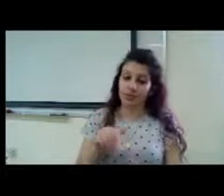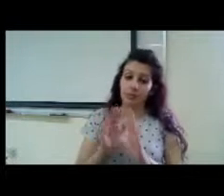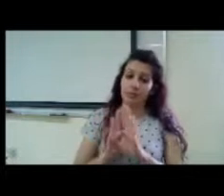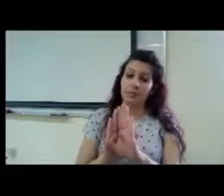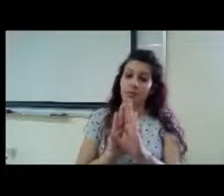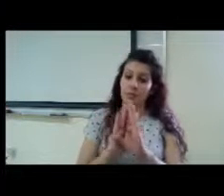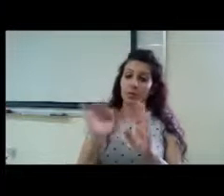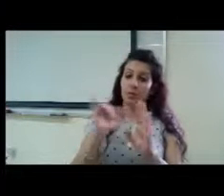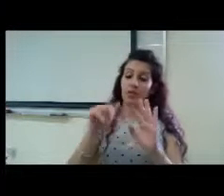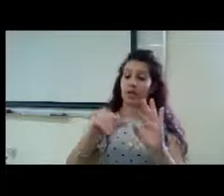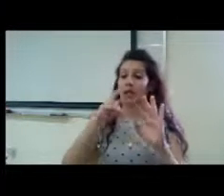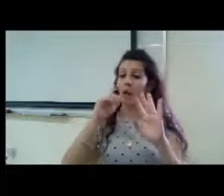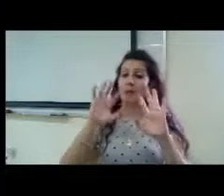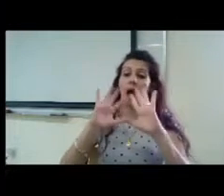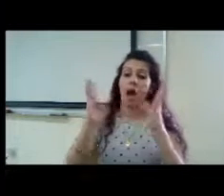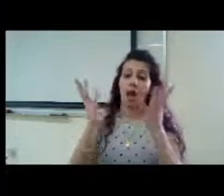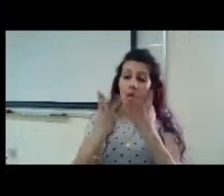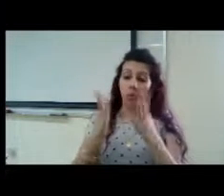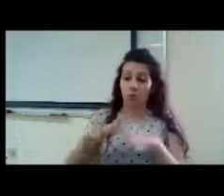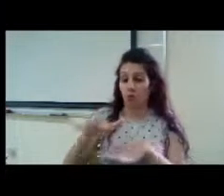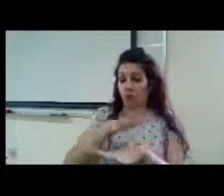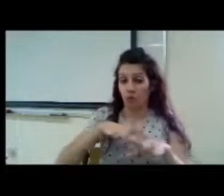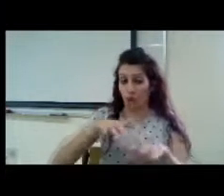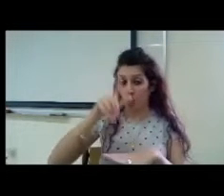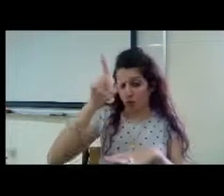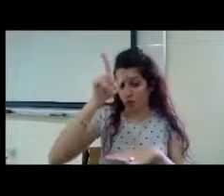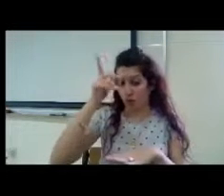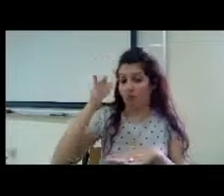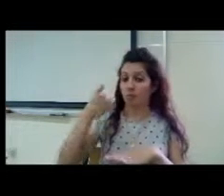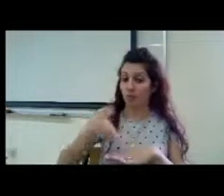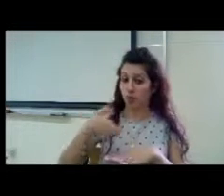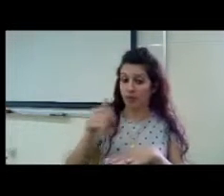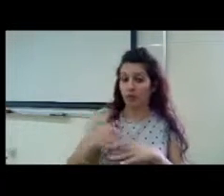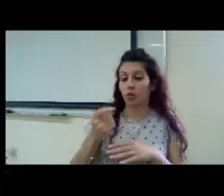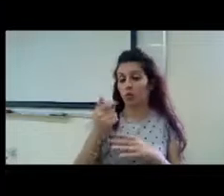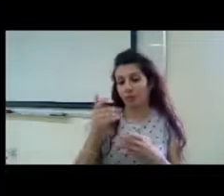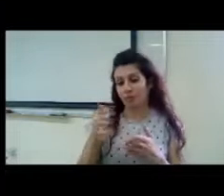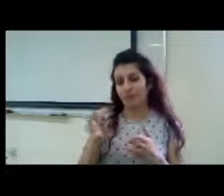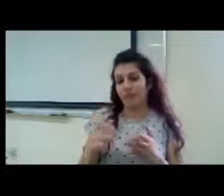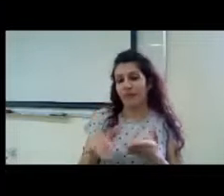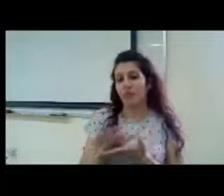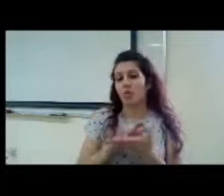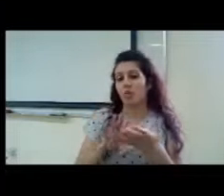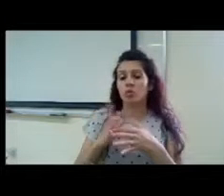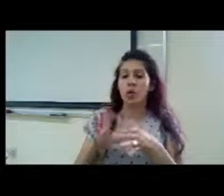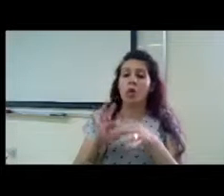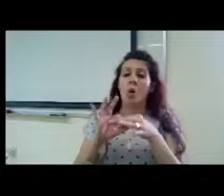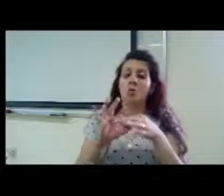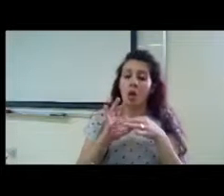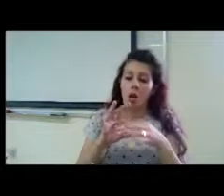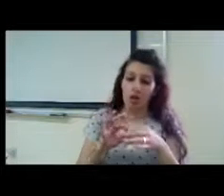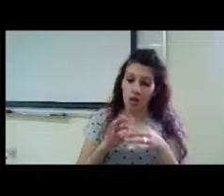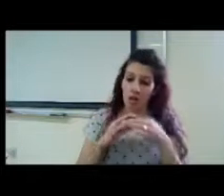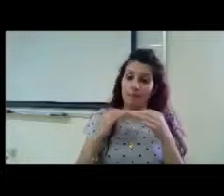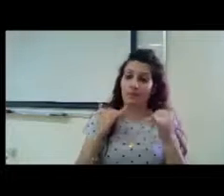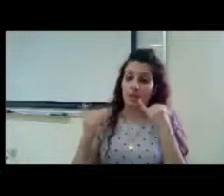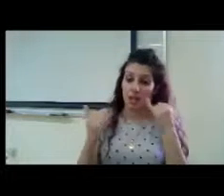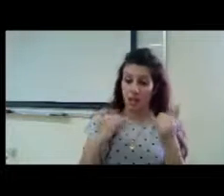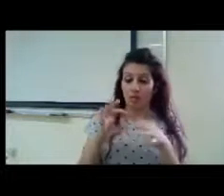learners with regards to the connectivity problem reached out to more than 4,000 Jordanian and Refugee learners during the last two months